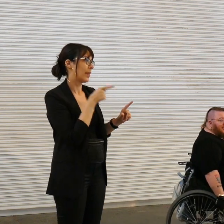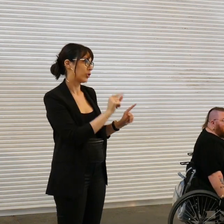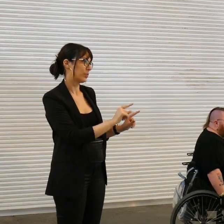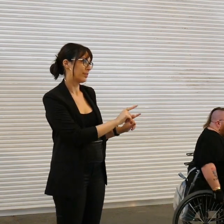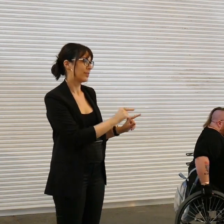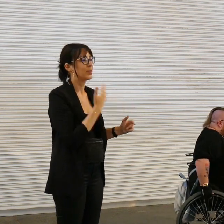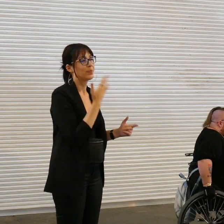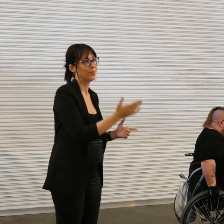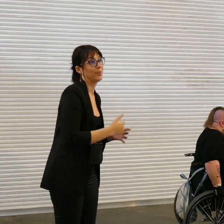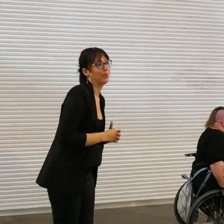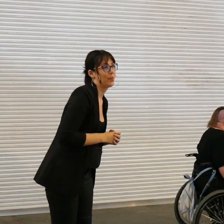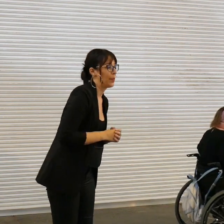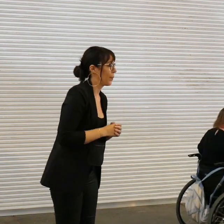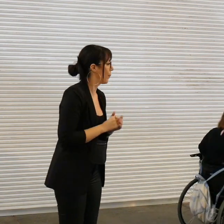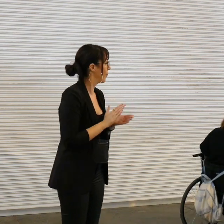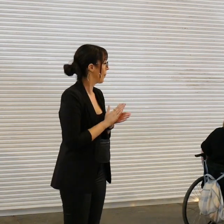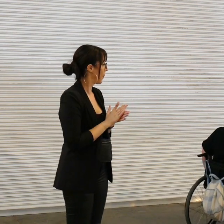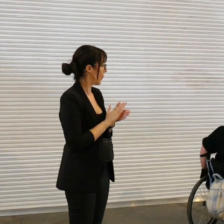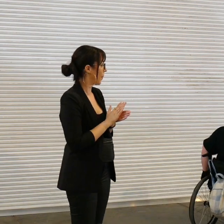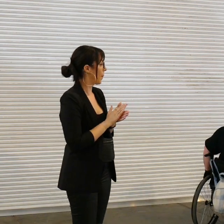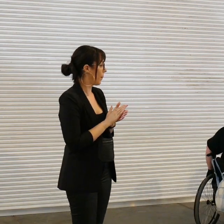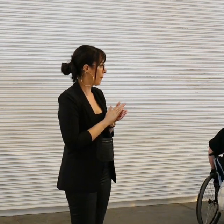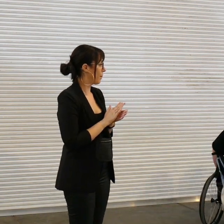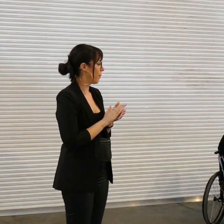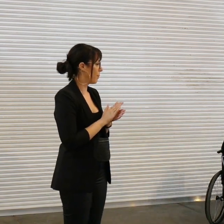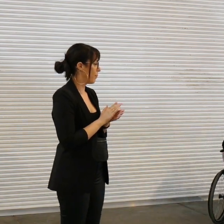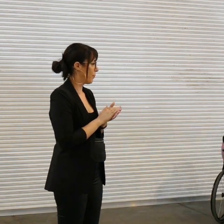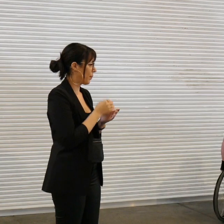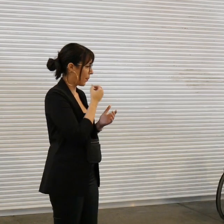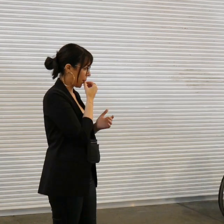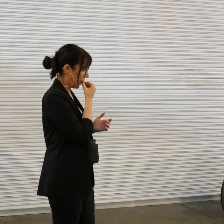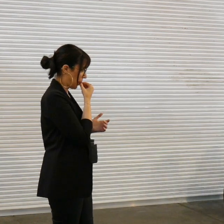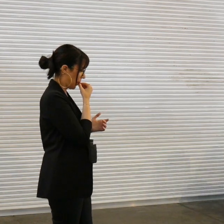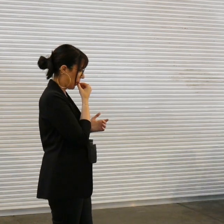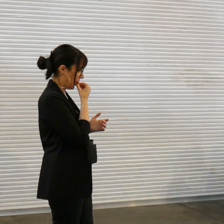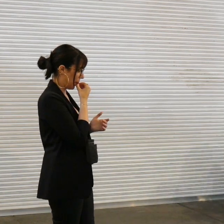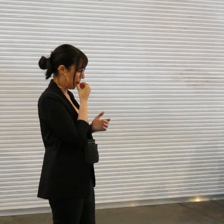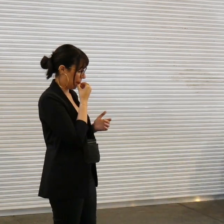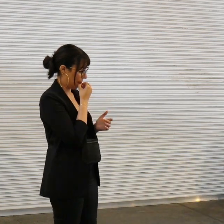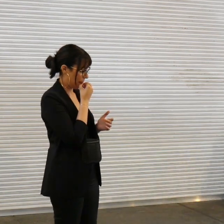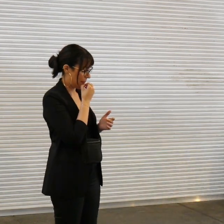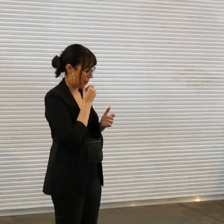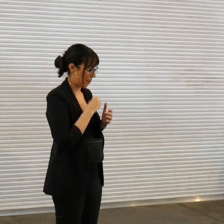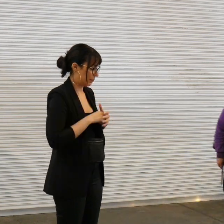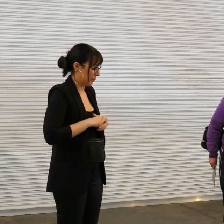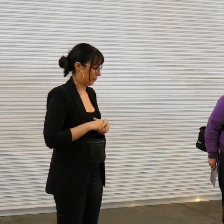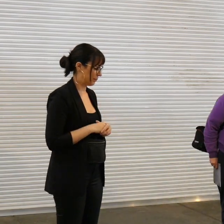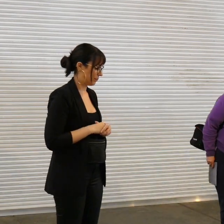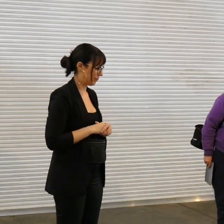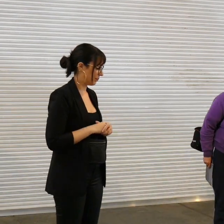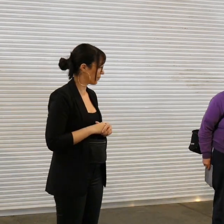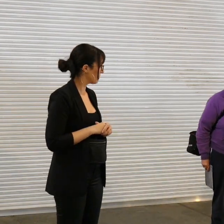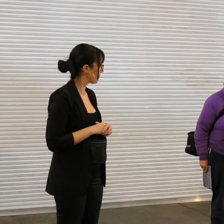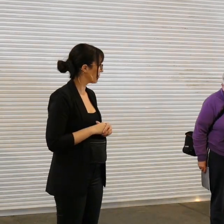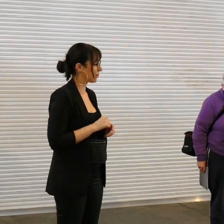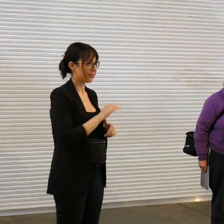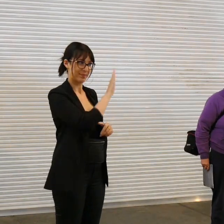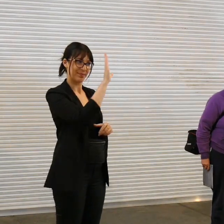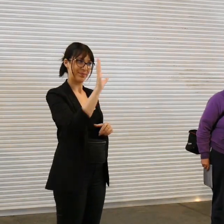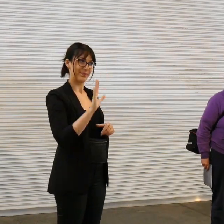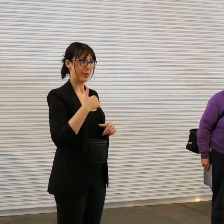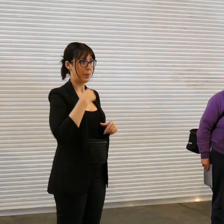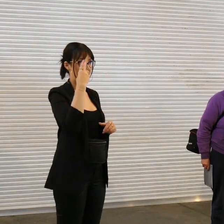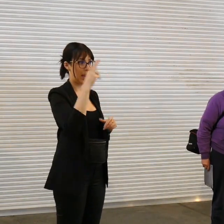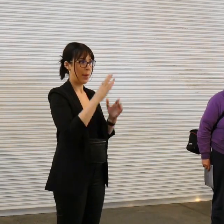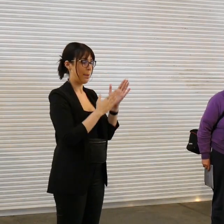my name is Margaret Bold I like